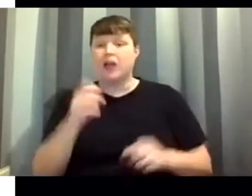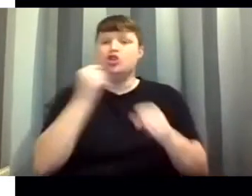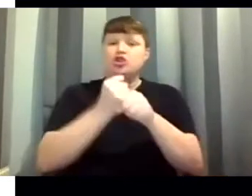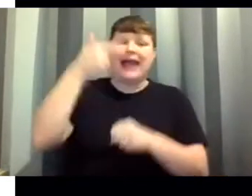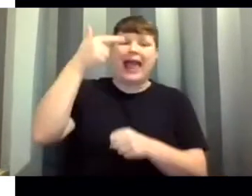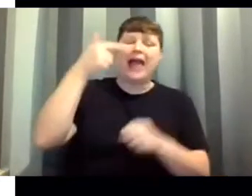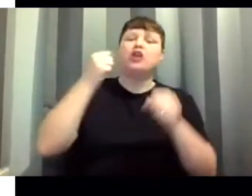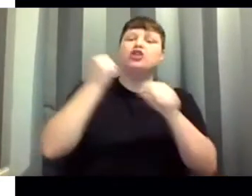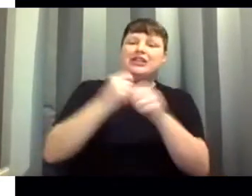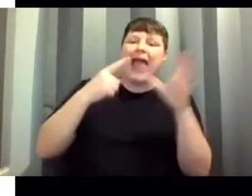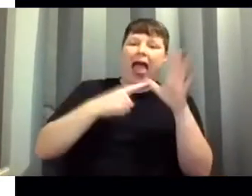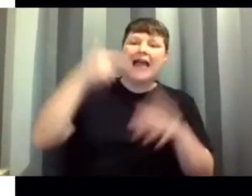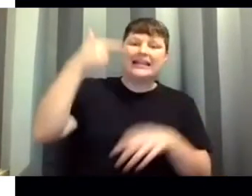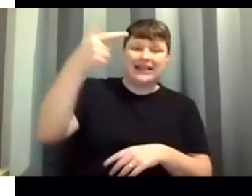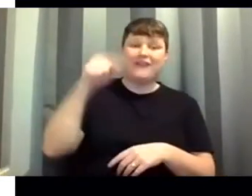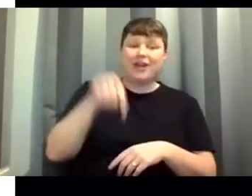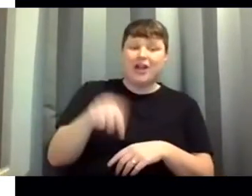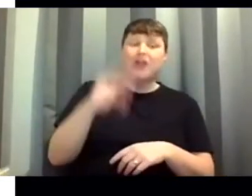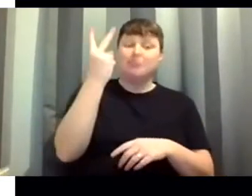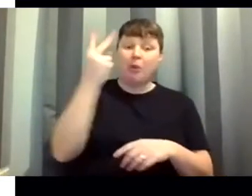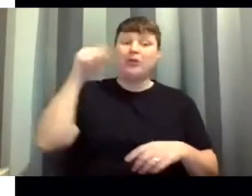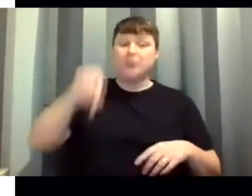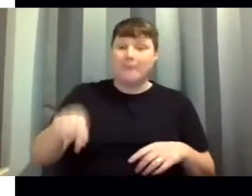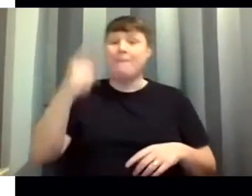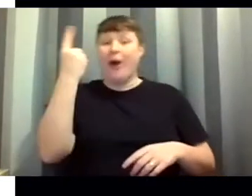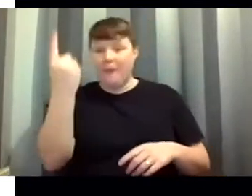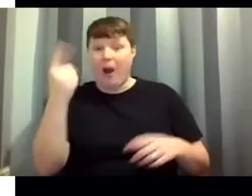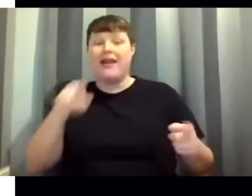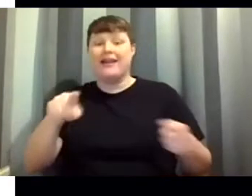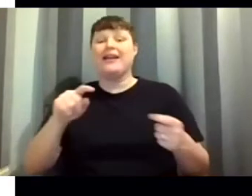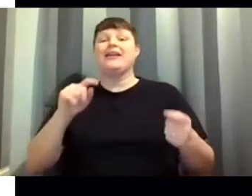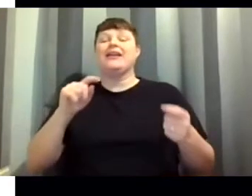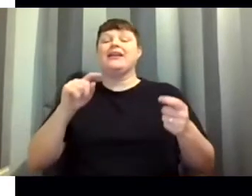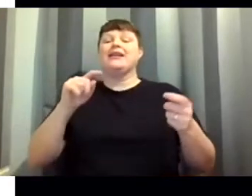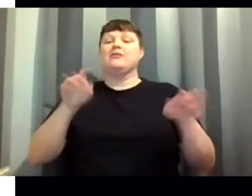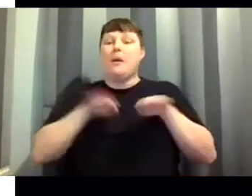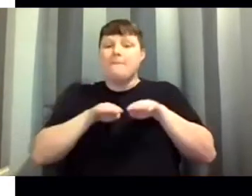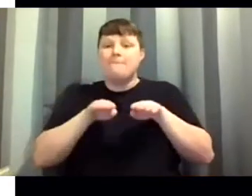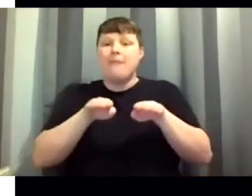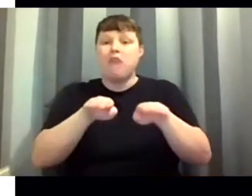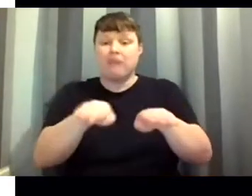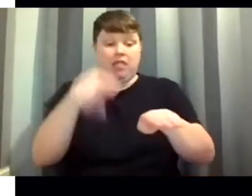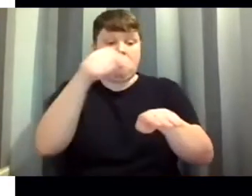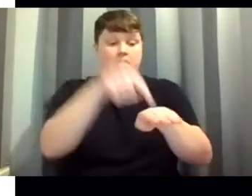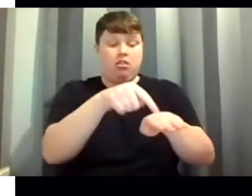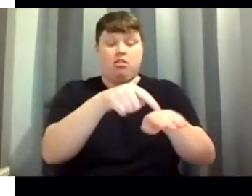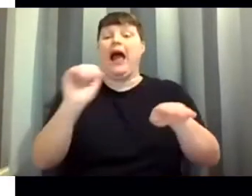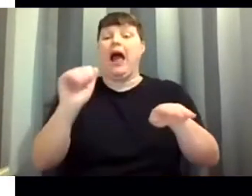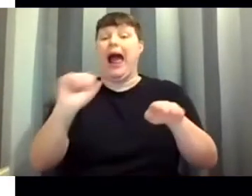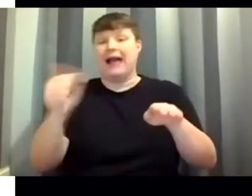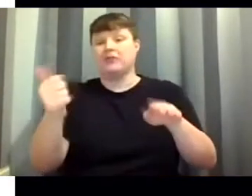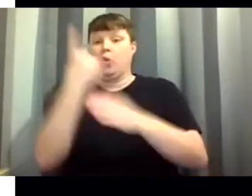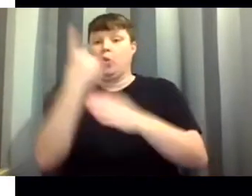was handed over to be run by our operational teams in parallel with the main suite (PS44). That